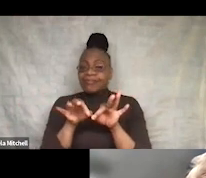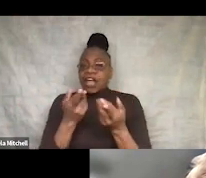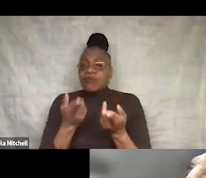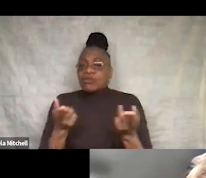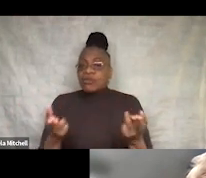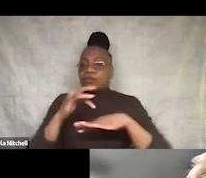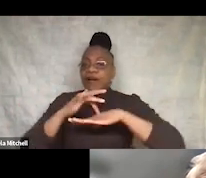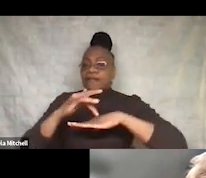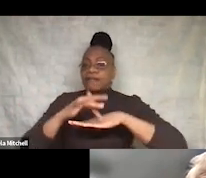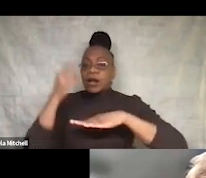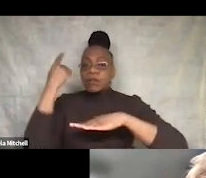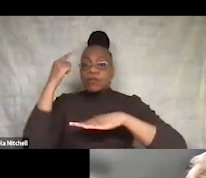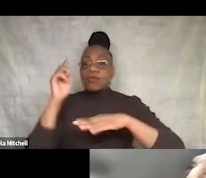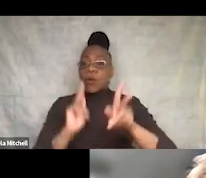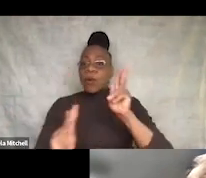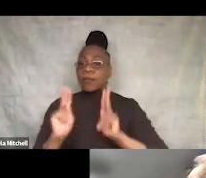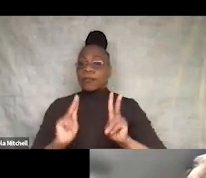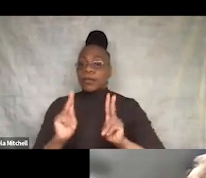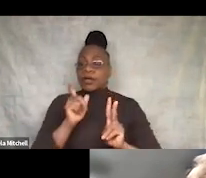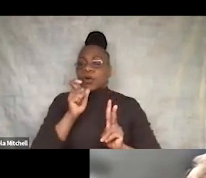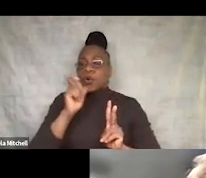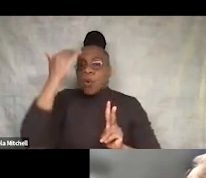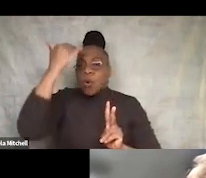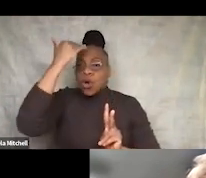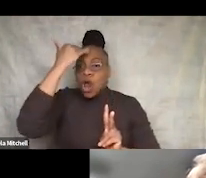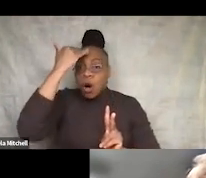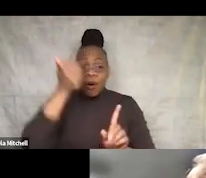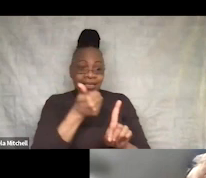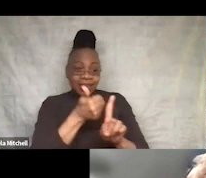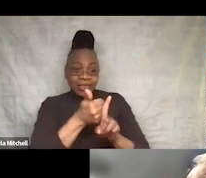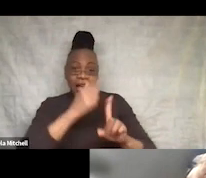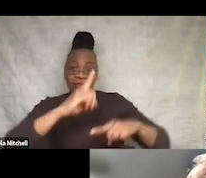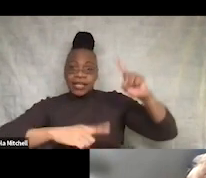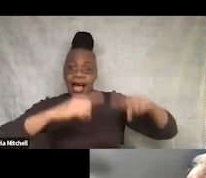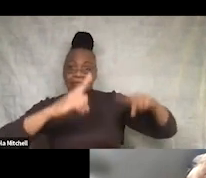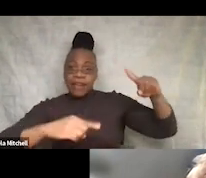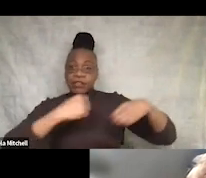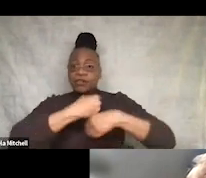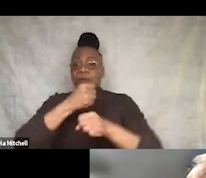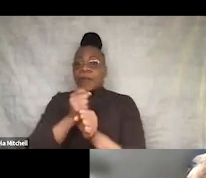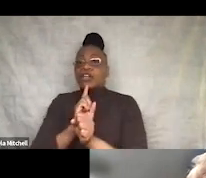for folks knowing that, you know, being diverse, and making sure that we have inclusive,